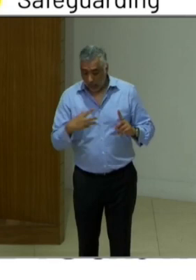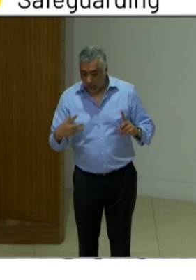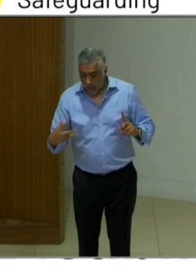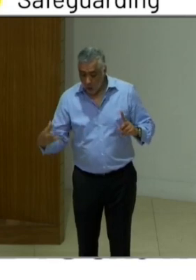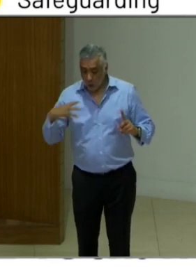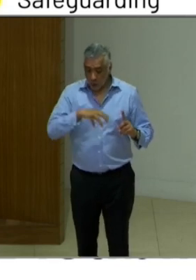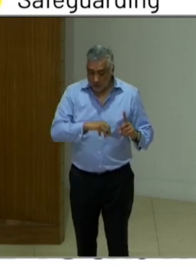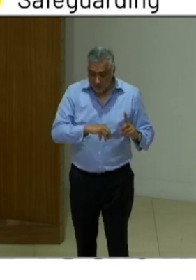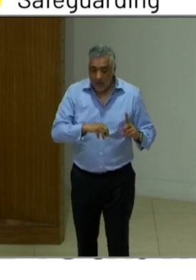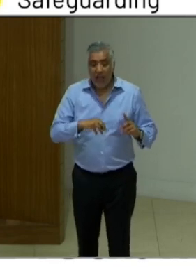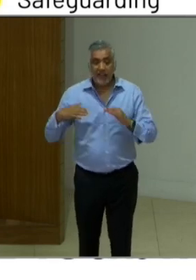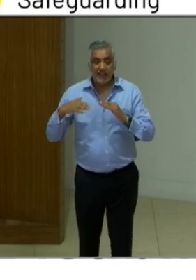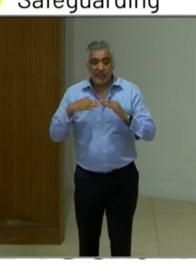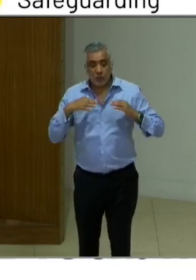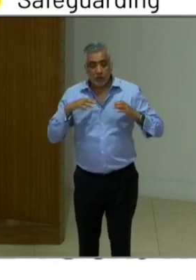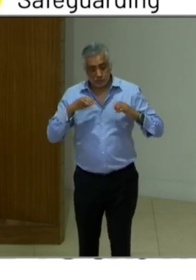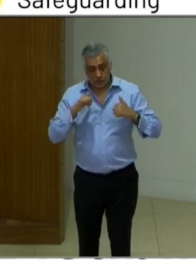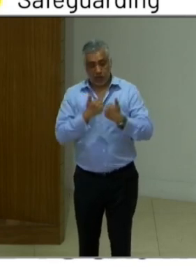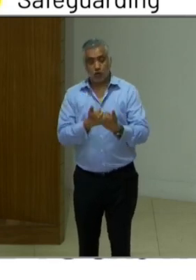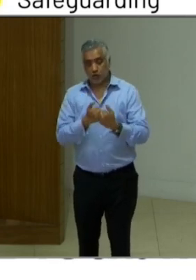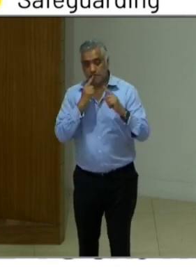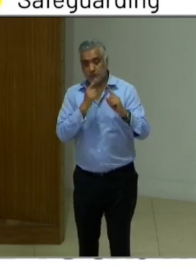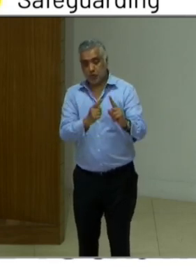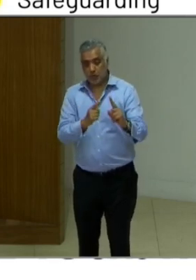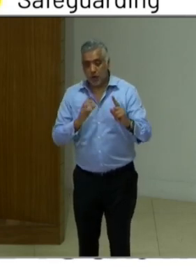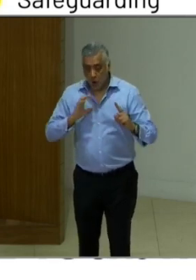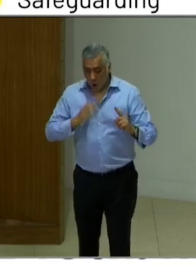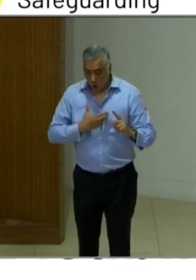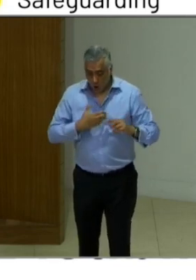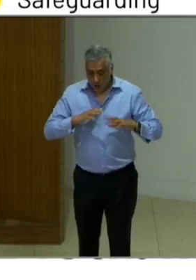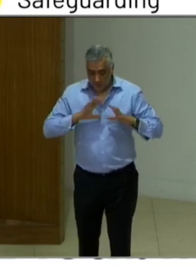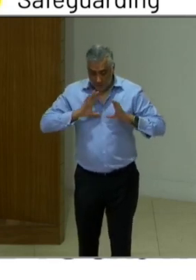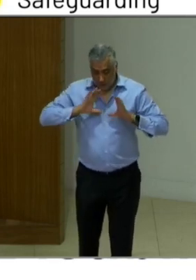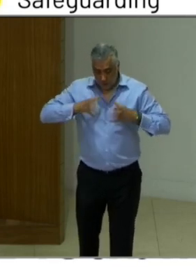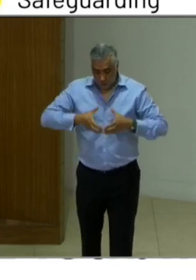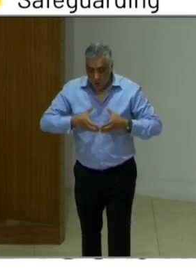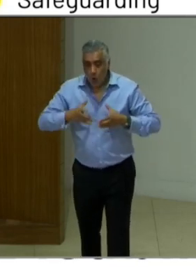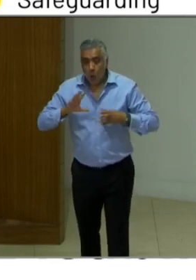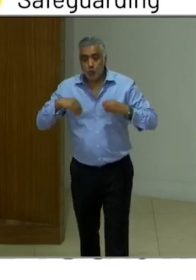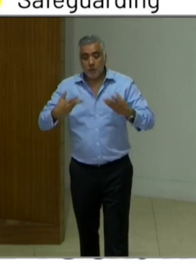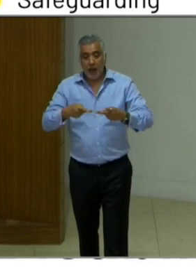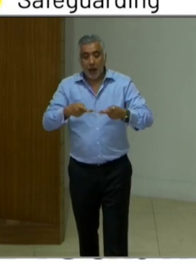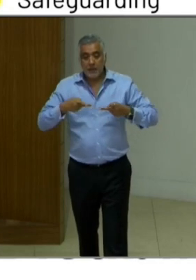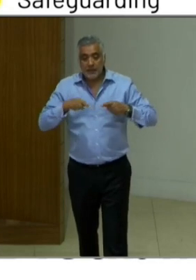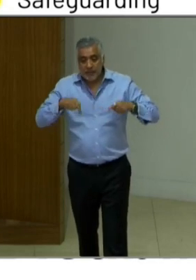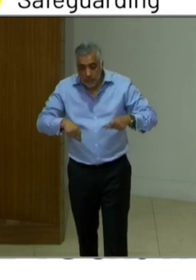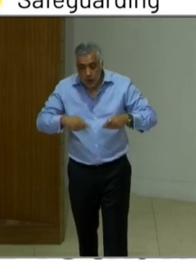even if equally challenging, a mission. Our Institute seeks to provide a place here Rome, among the Pontifical faculties,